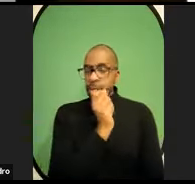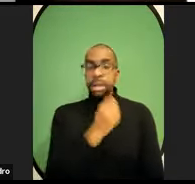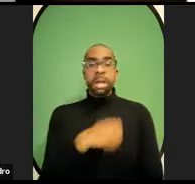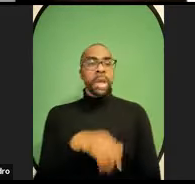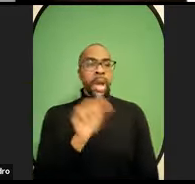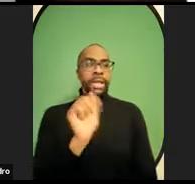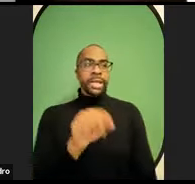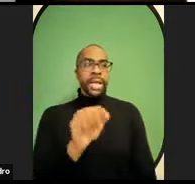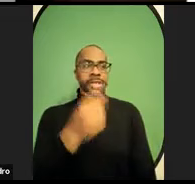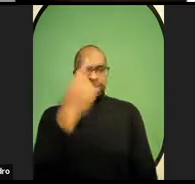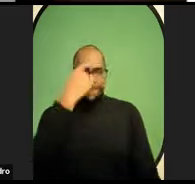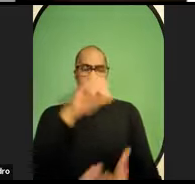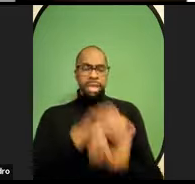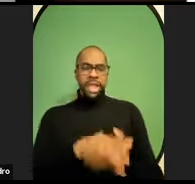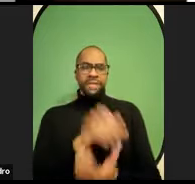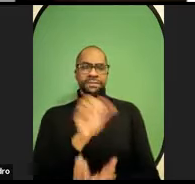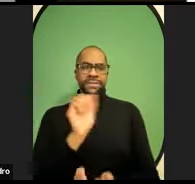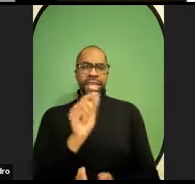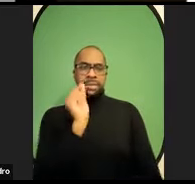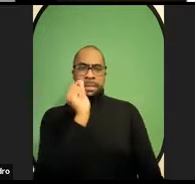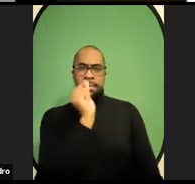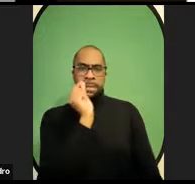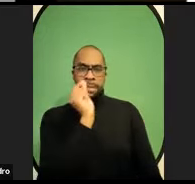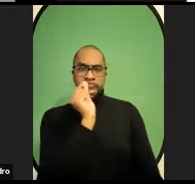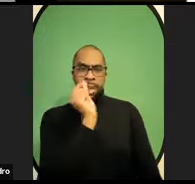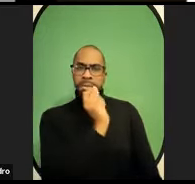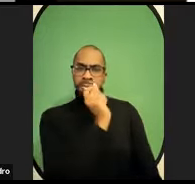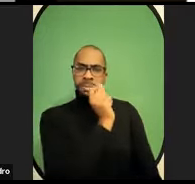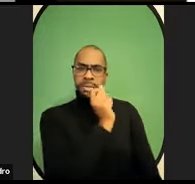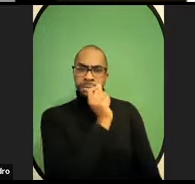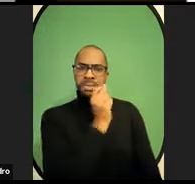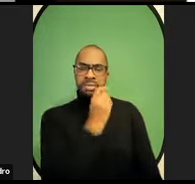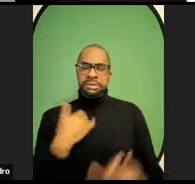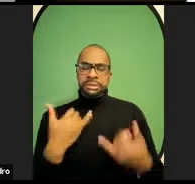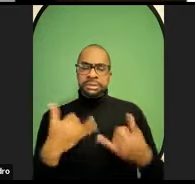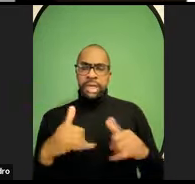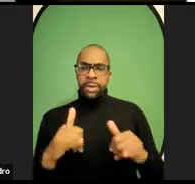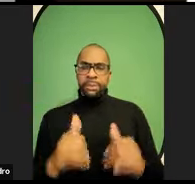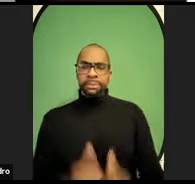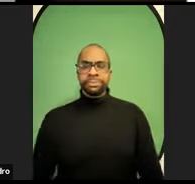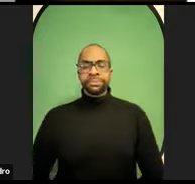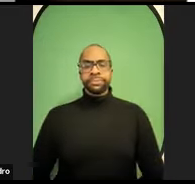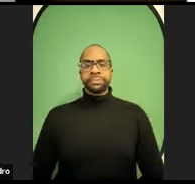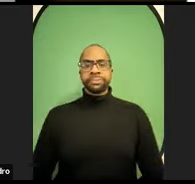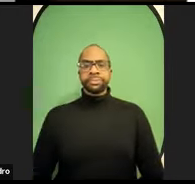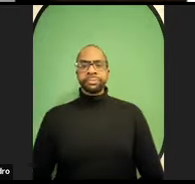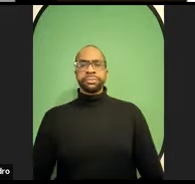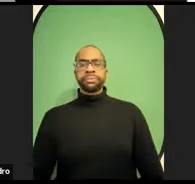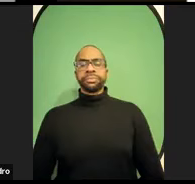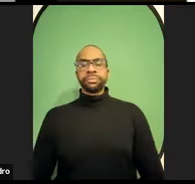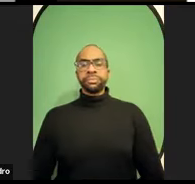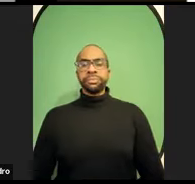the schools right, right. Yeah, I believe school Yeah, I believe schools are doing the short swap, so doing the short swab still there still there still doing